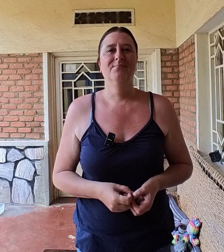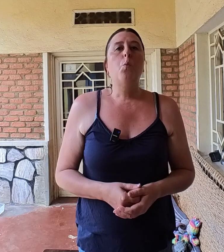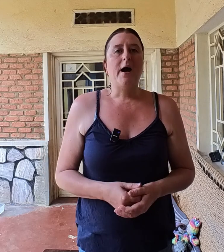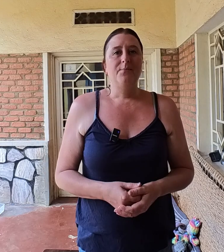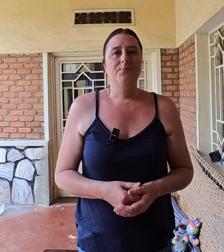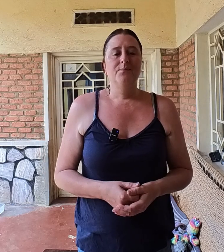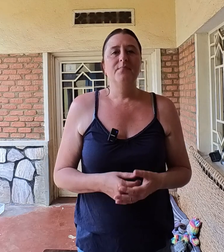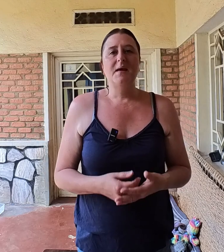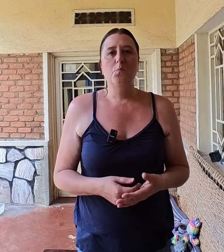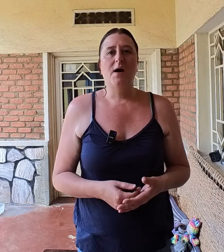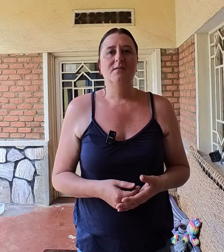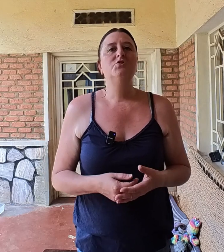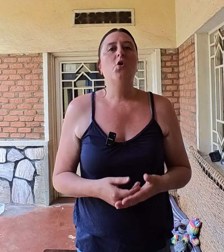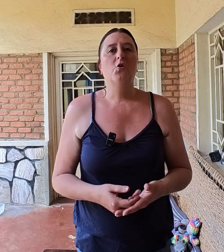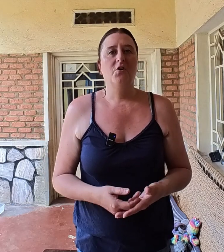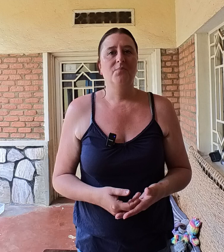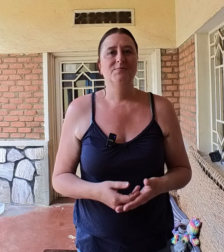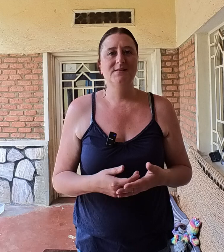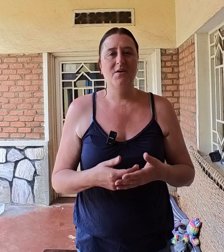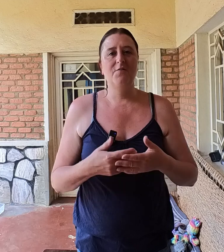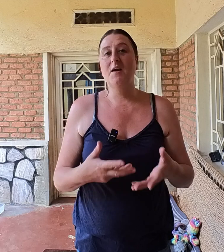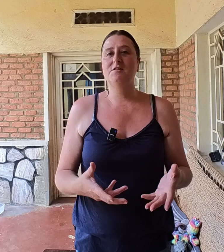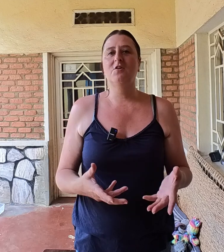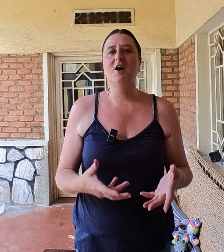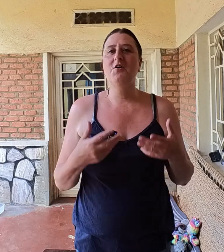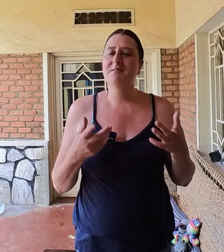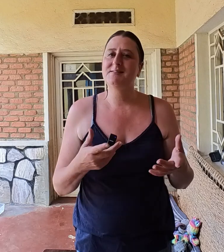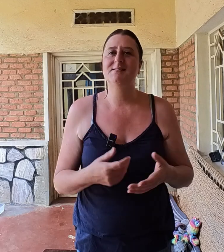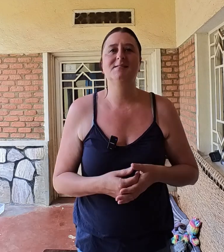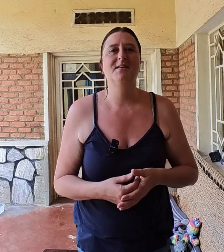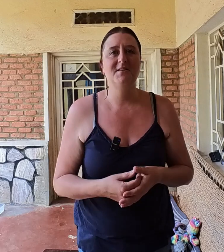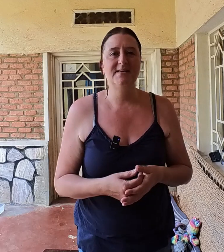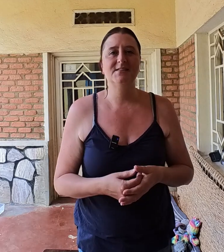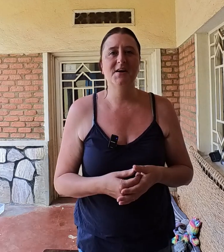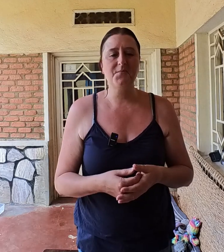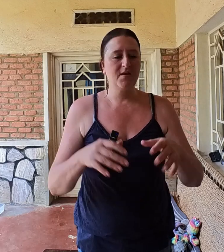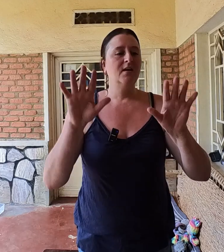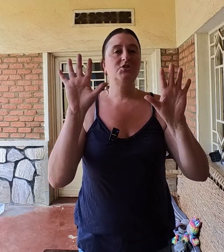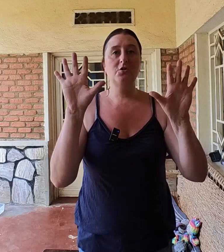Imbwa. Imbwa. Dog. So, if you have a dog at home this is the sign you need to know.